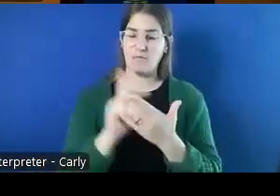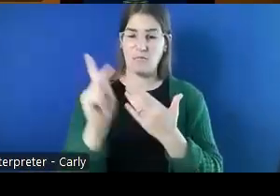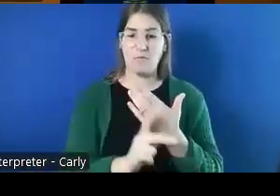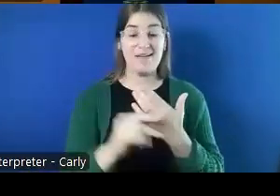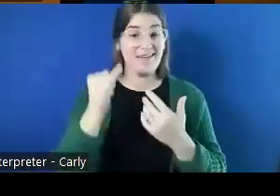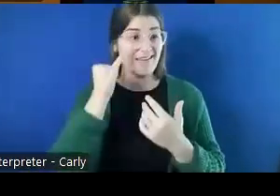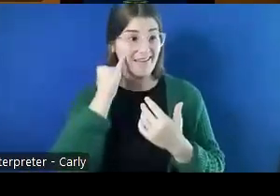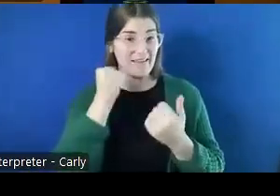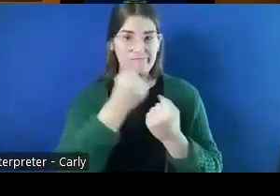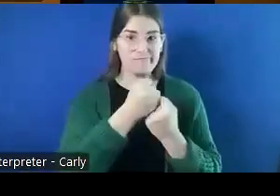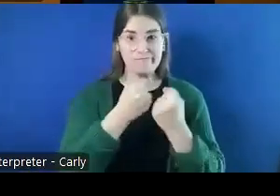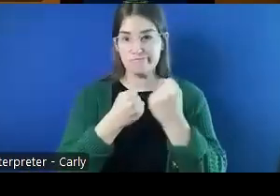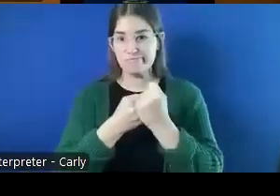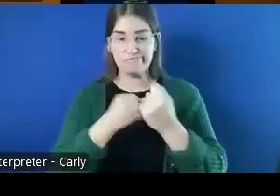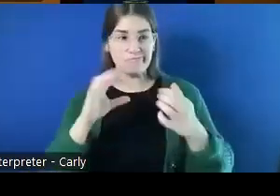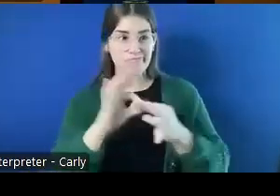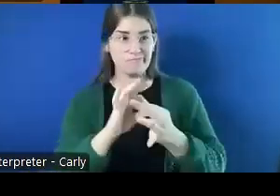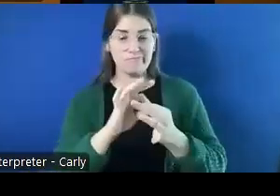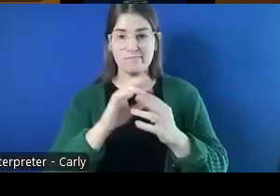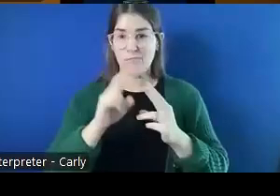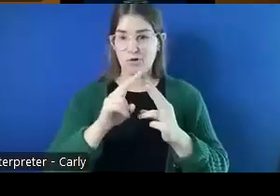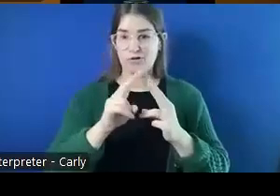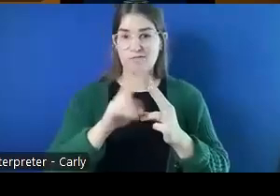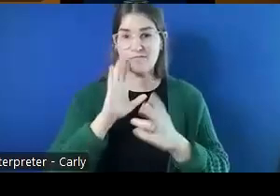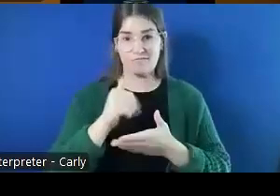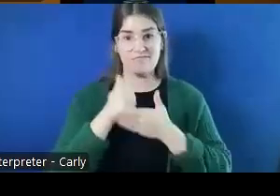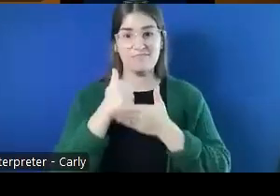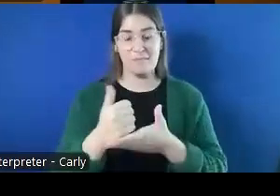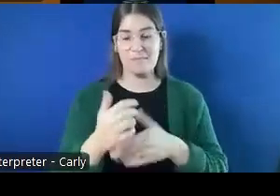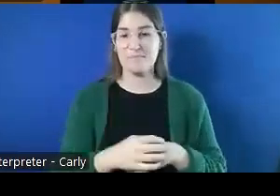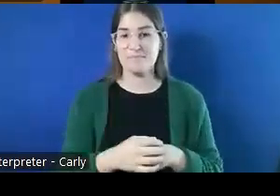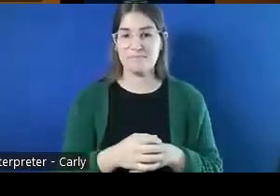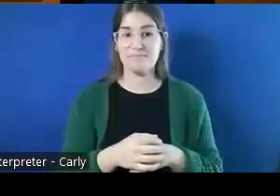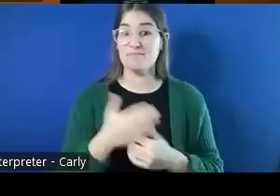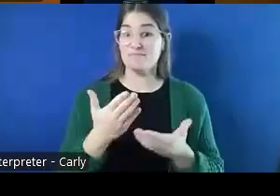them with which you know is found outside of cancer as well um compared to when just the